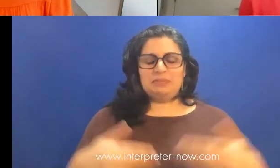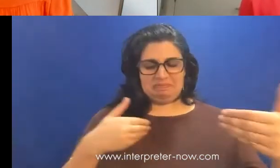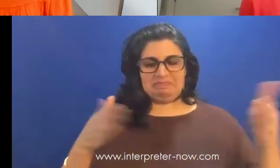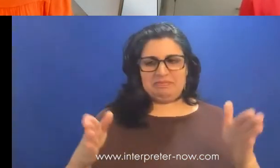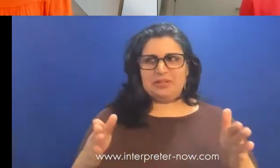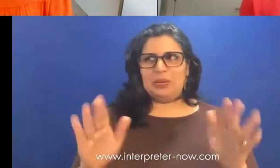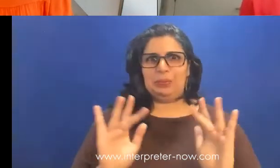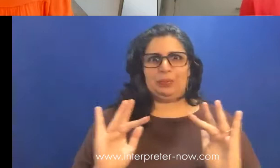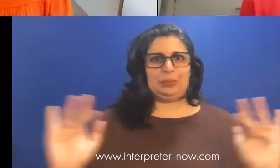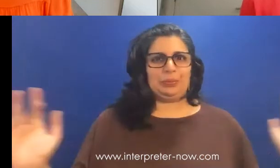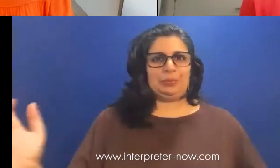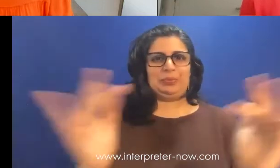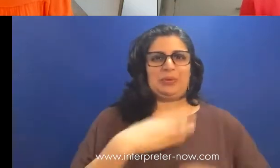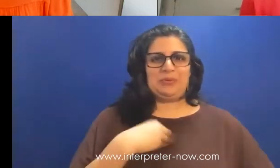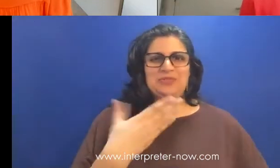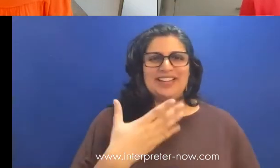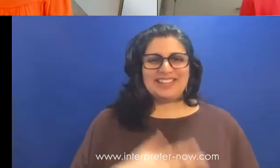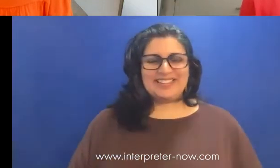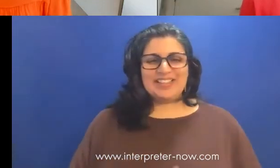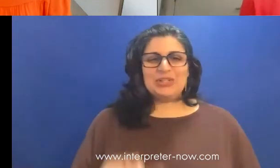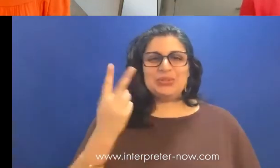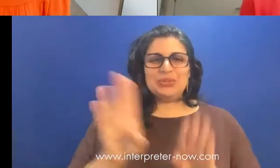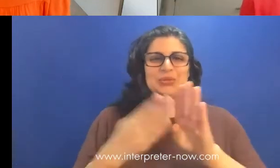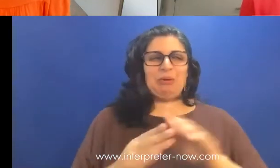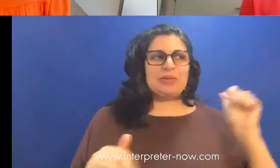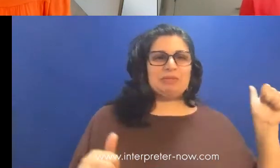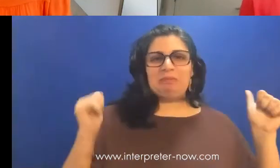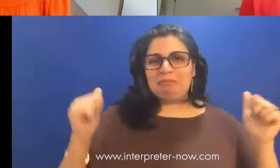It's just a white room with two doors on both sides. Awesome.